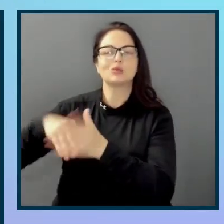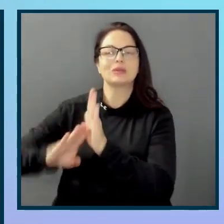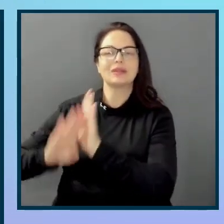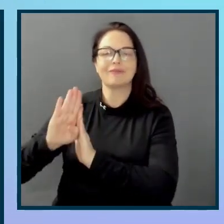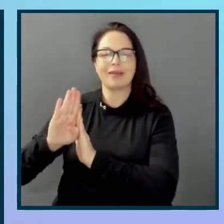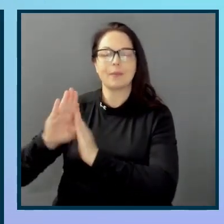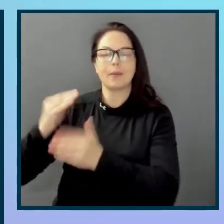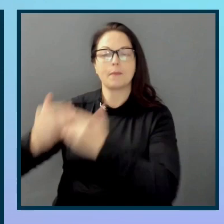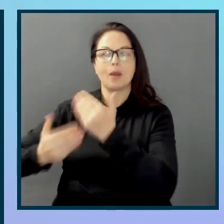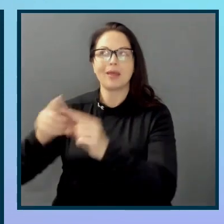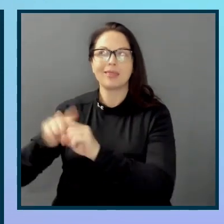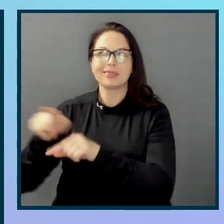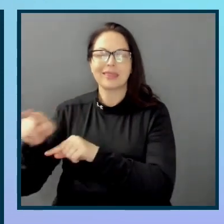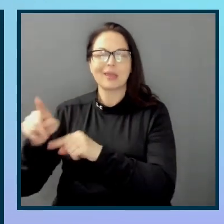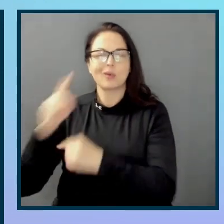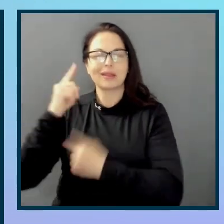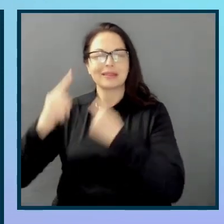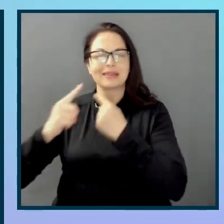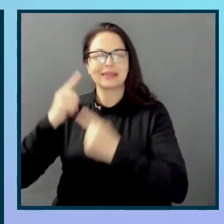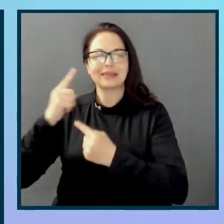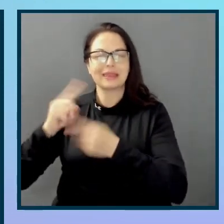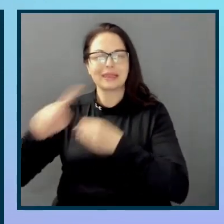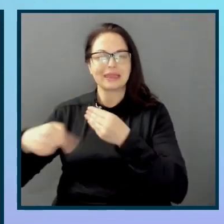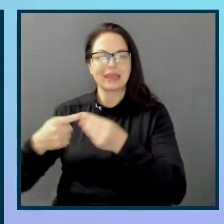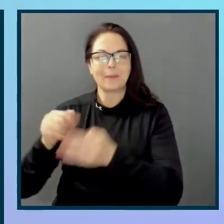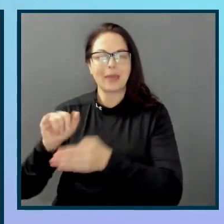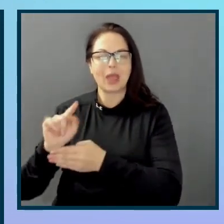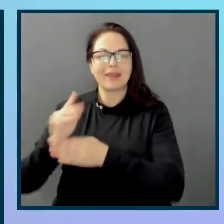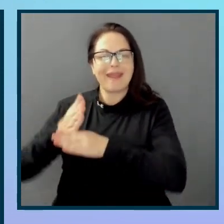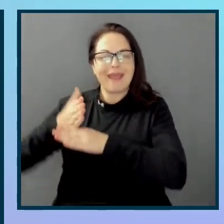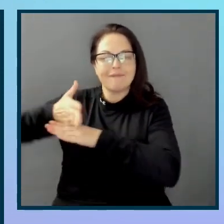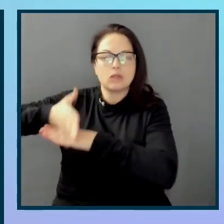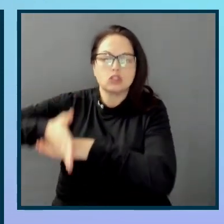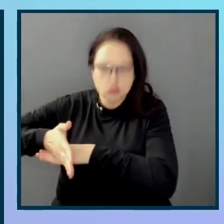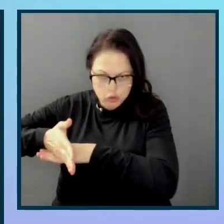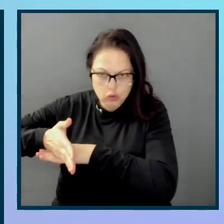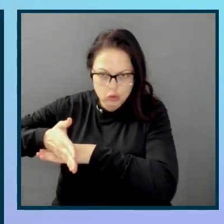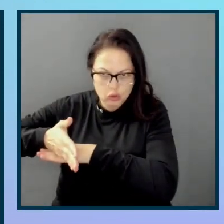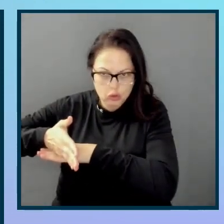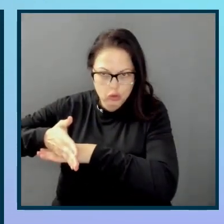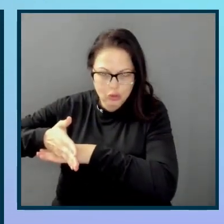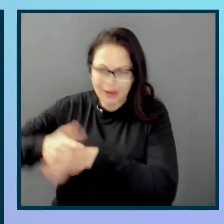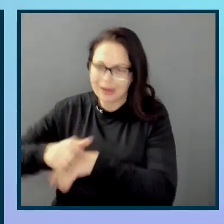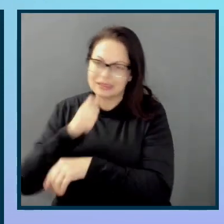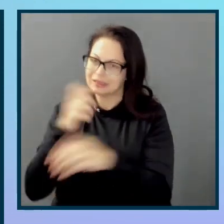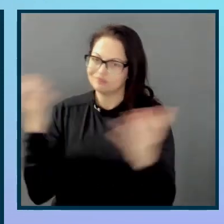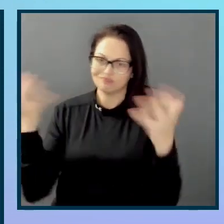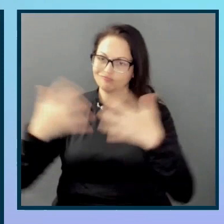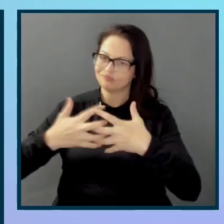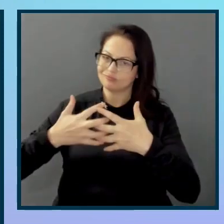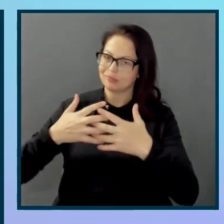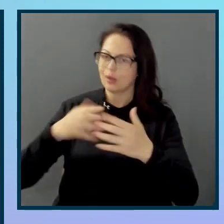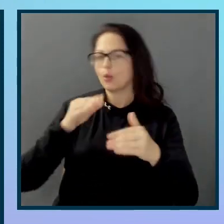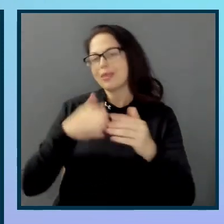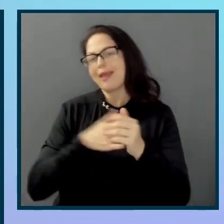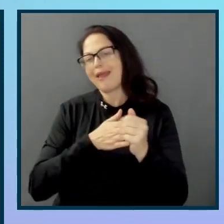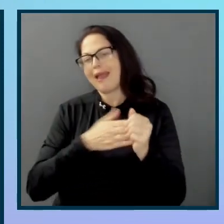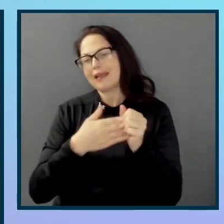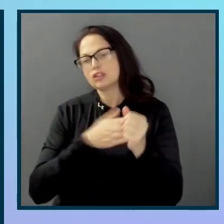this kind of after the fact very manual process, which was incompatible with agile. And we knew from our own experience